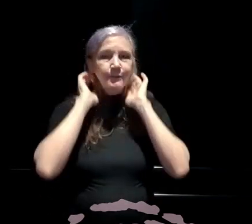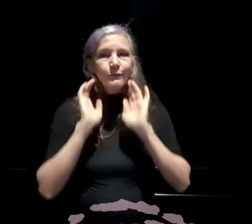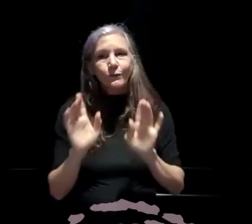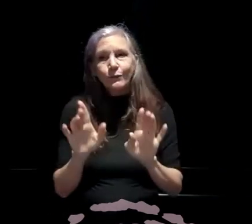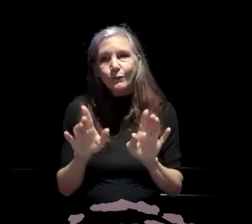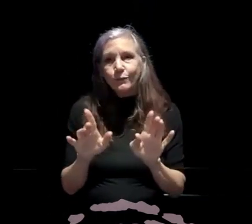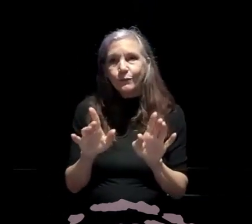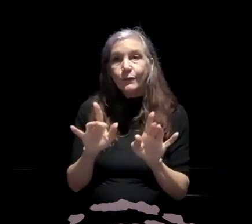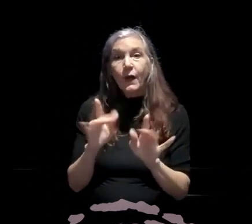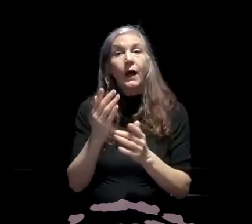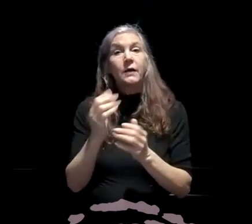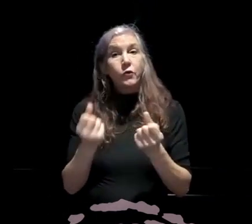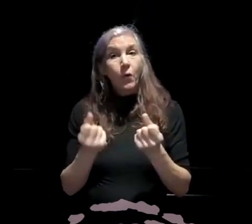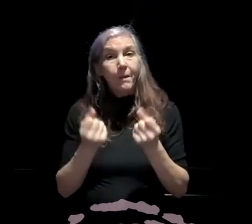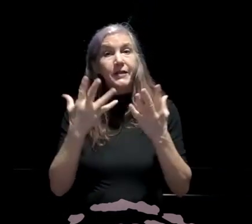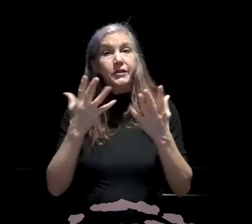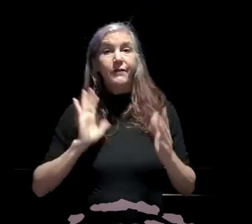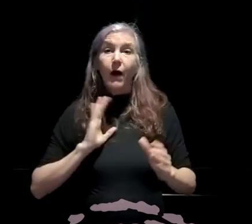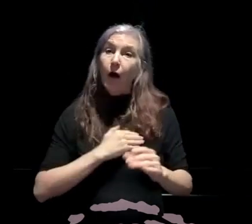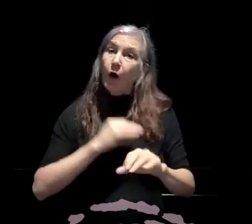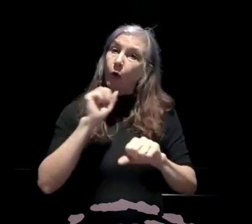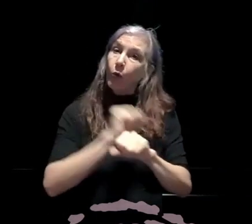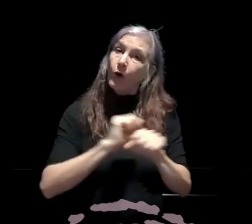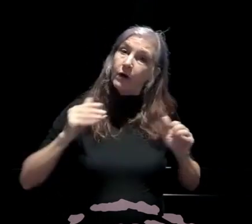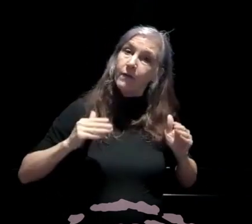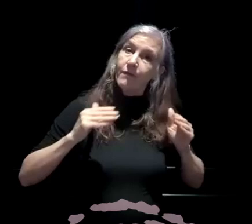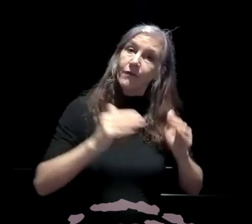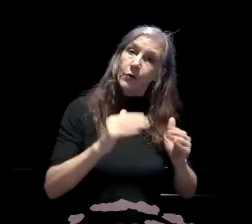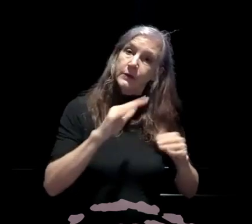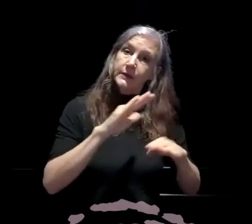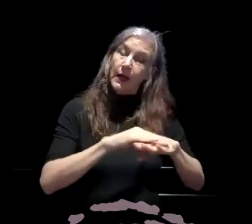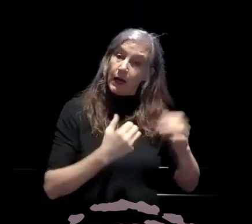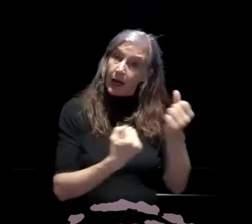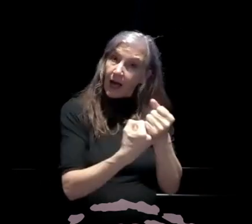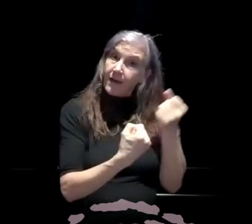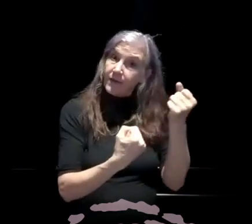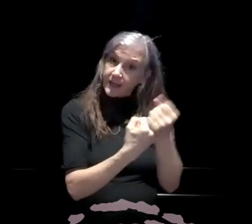So much of the work centers around advocacy and I don't say that word advocacy lightly.